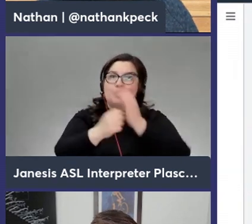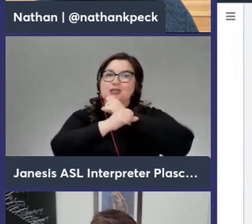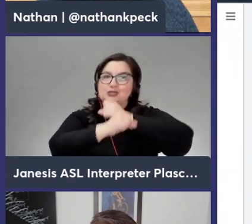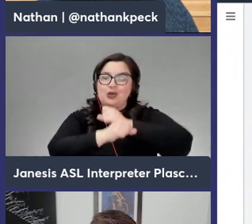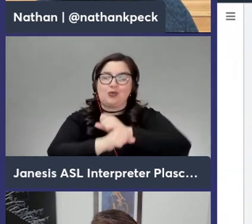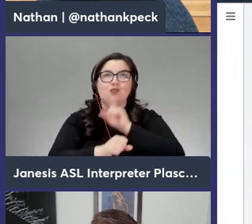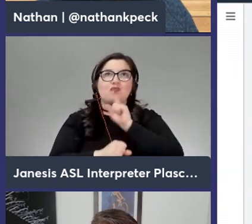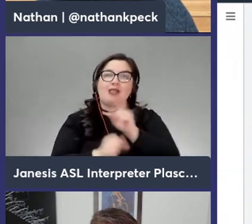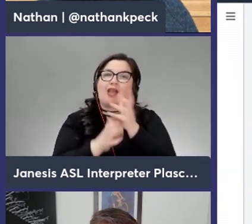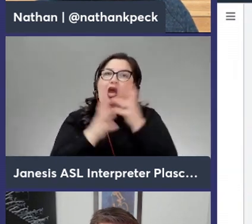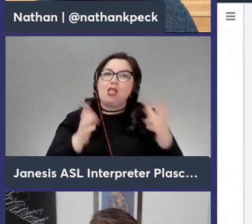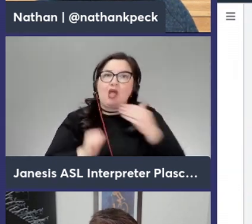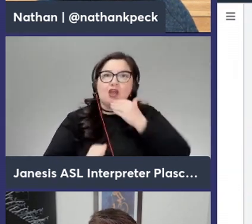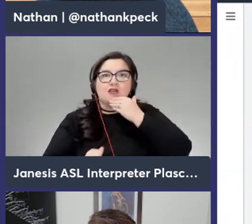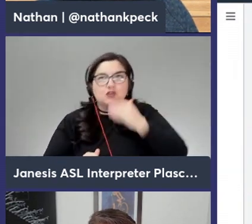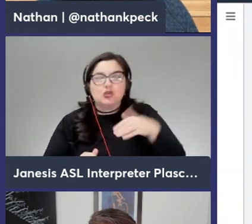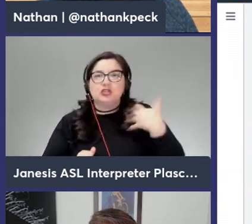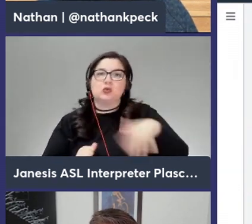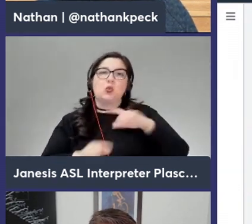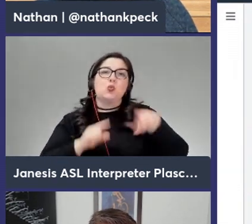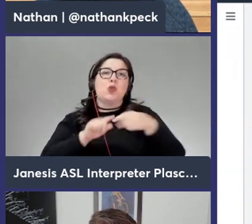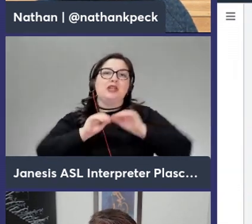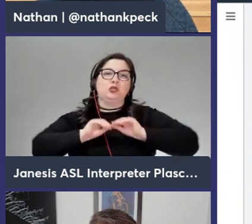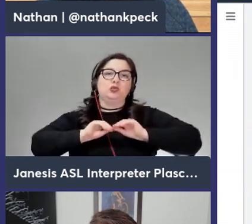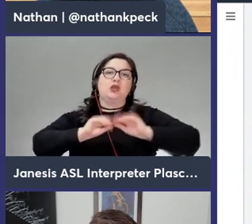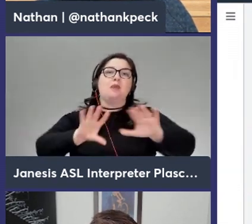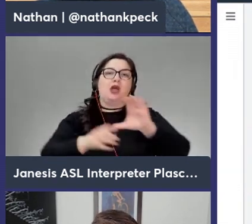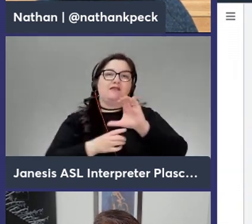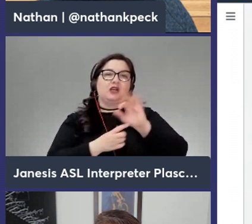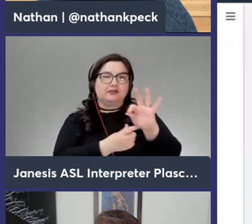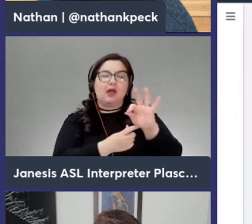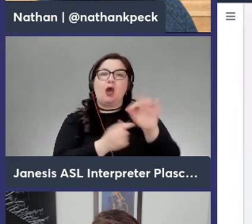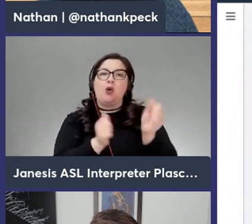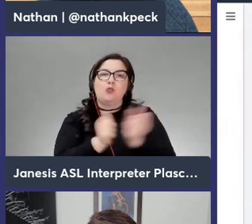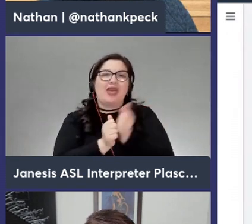that happens when you deploy CloudFront distribution with any of your applications in AWS.